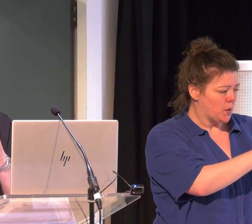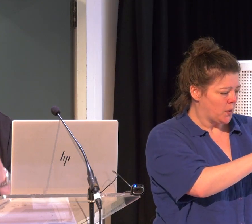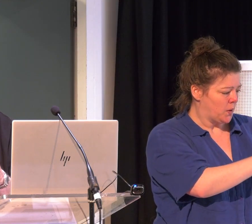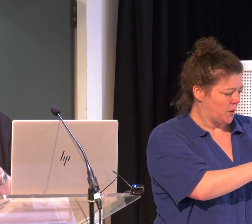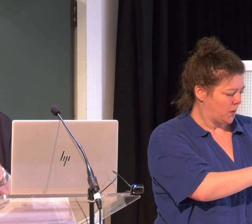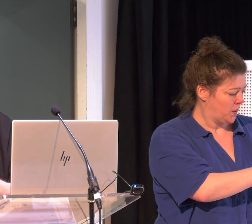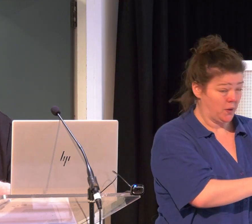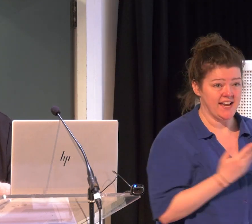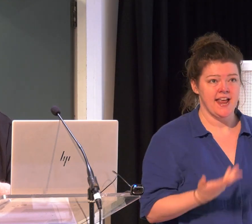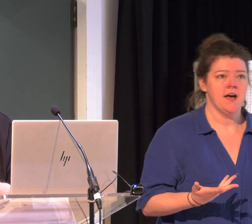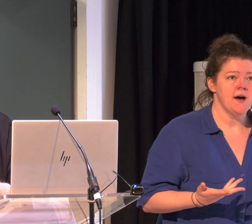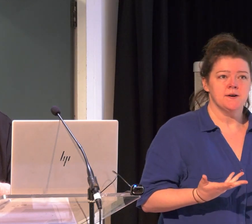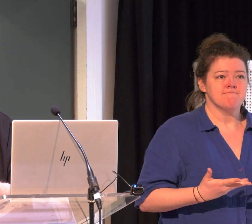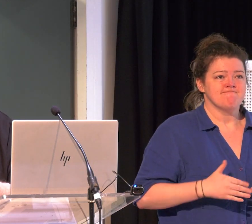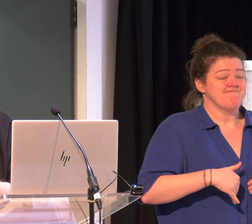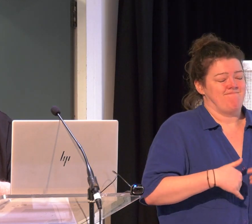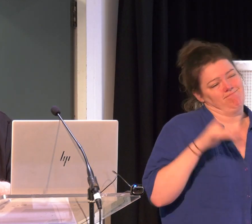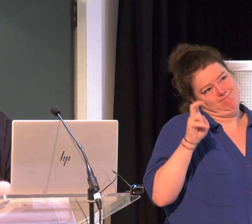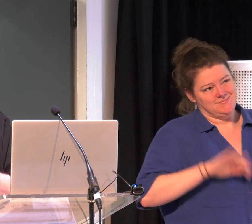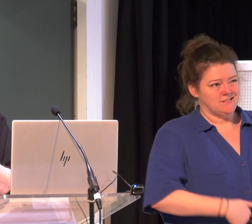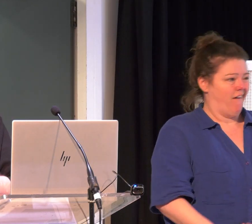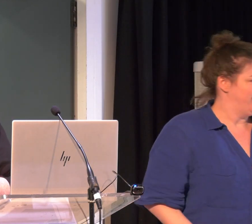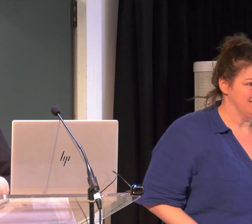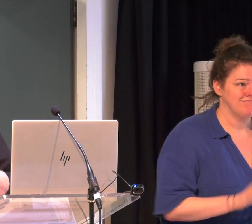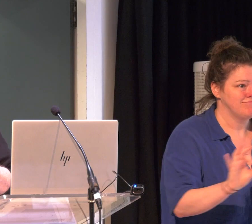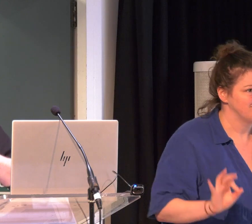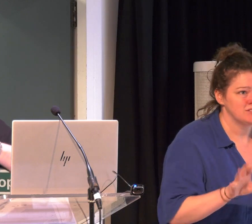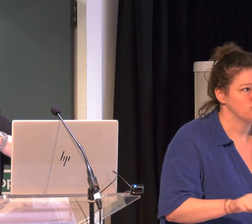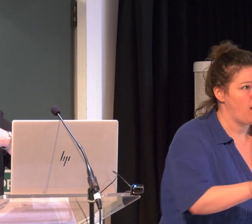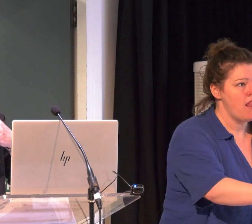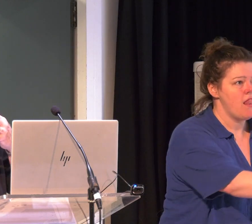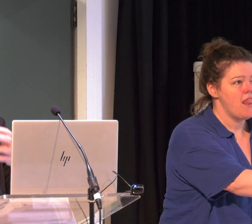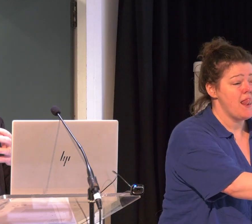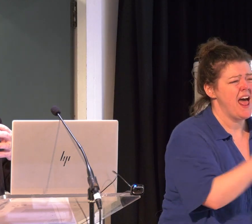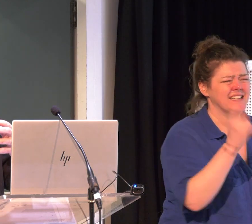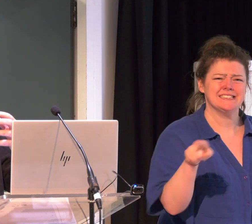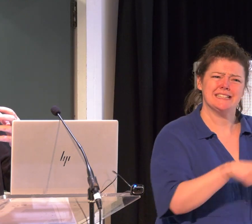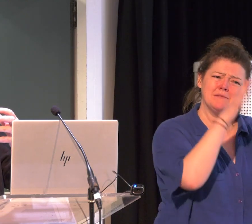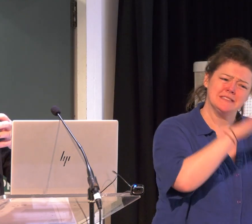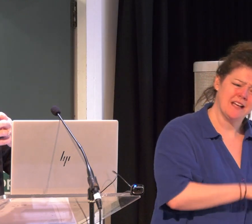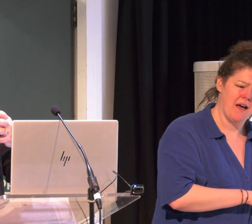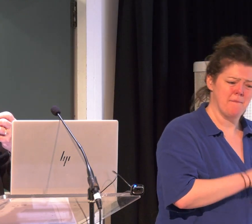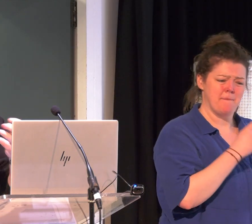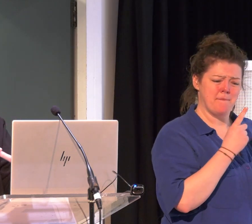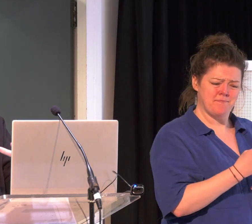to the point of starvation. And in parallel, the shrinkage of facilities,